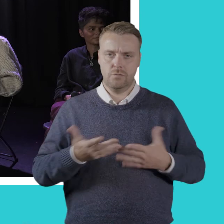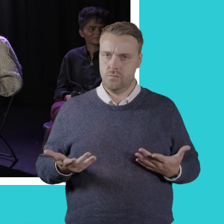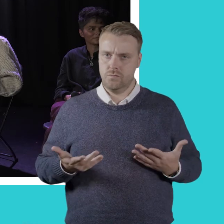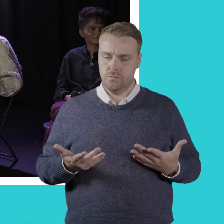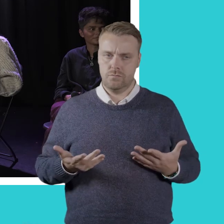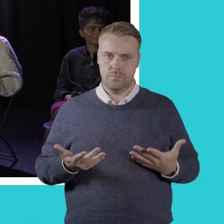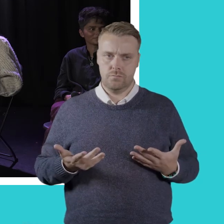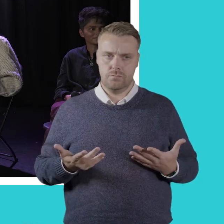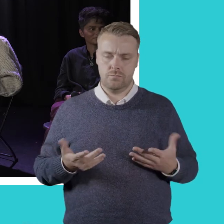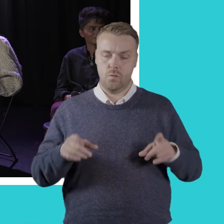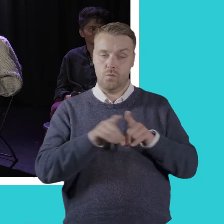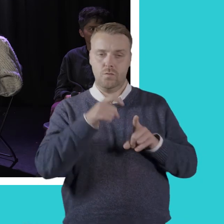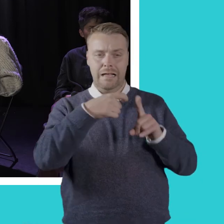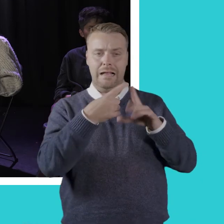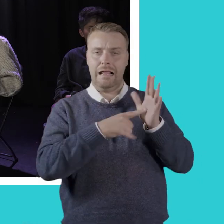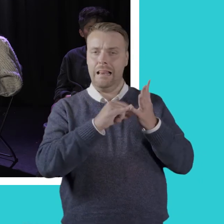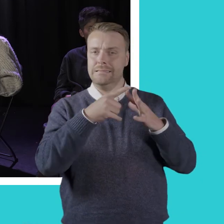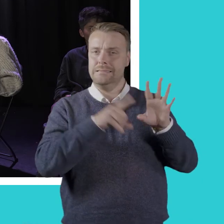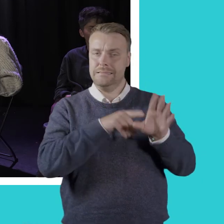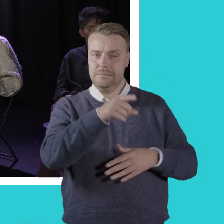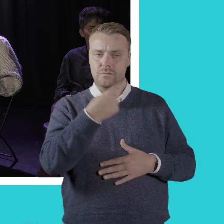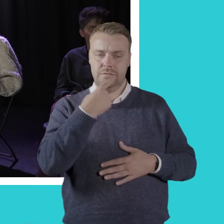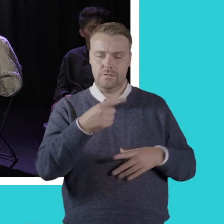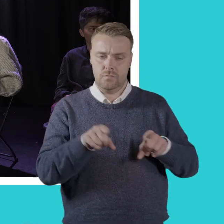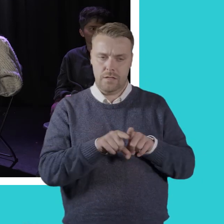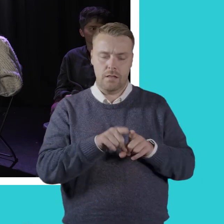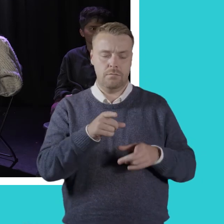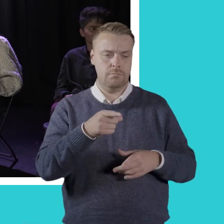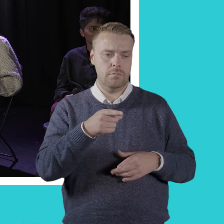and what you were saying Kelsea and Sanah were about just like having multiple like living